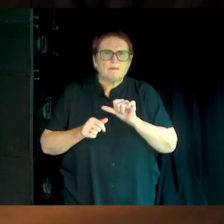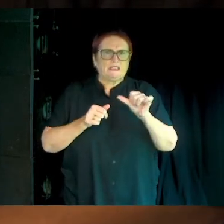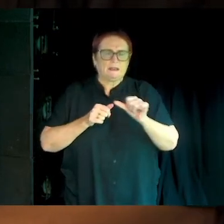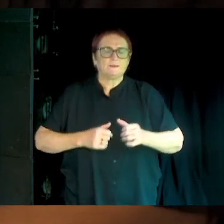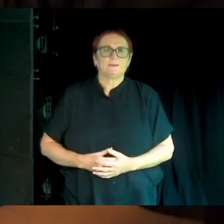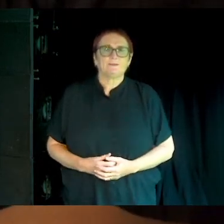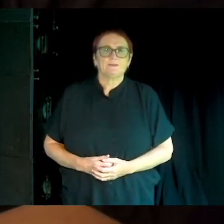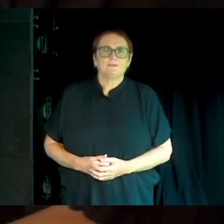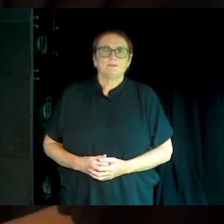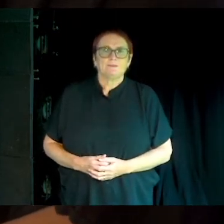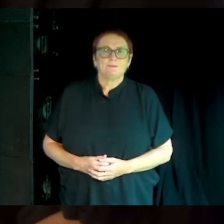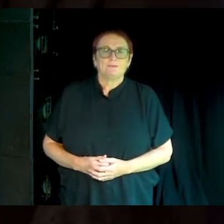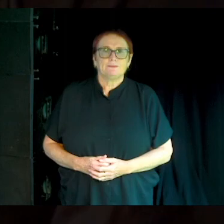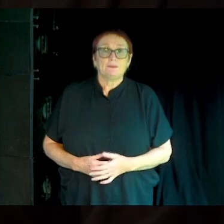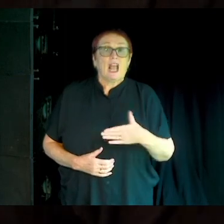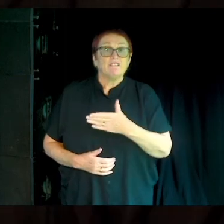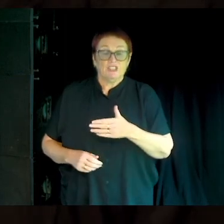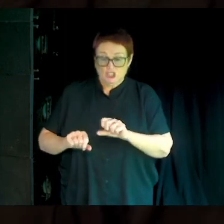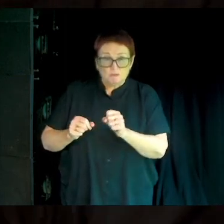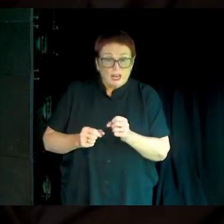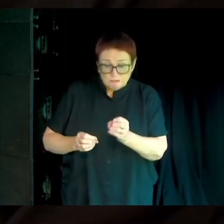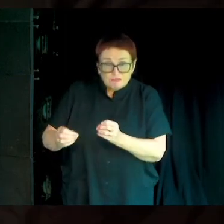once you break the tuna pieces I have the butter